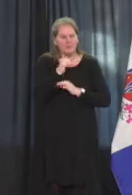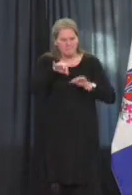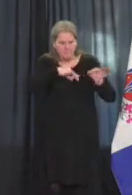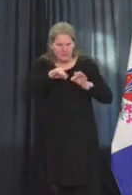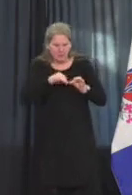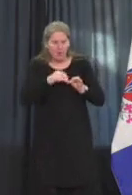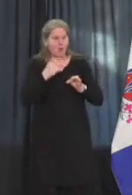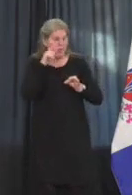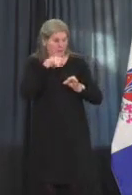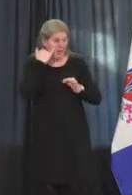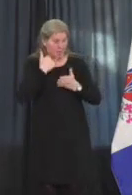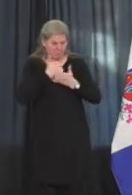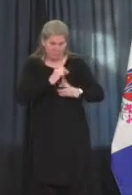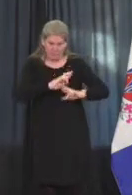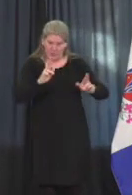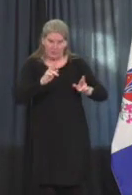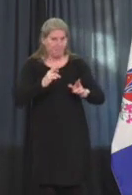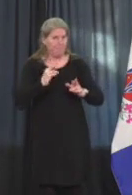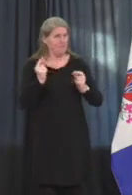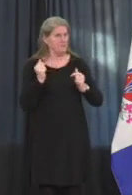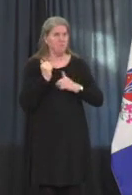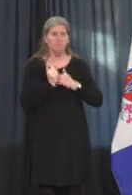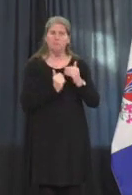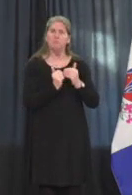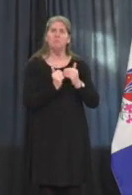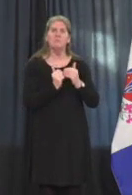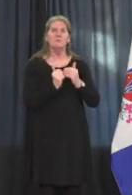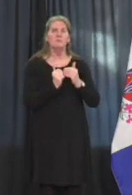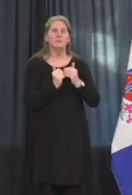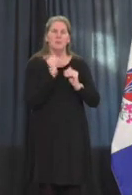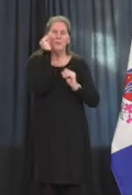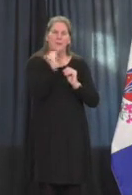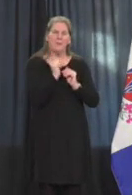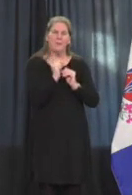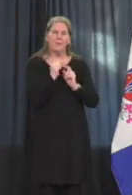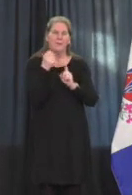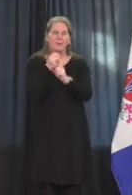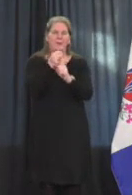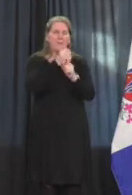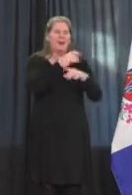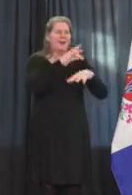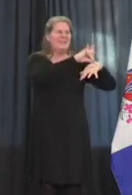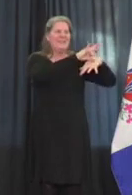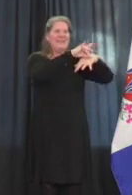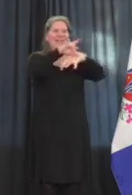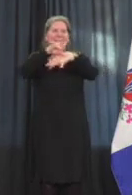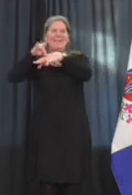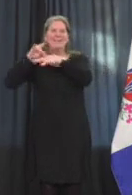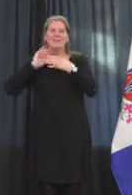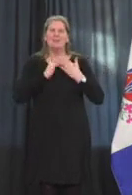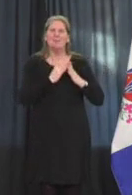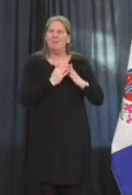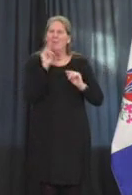WE CAN GET THEM ASSISTANCE IN A WAY THAT IS GOING TO MINIMIZE THEIR IMPACT ONTO THE COMMUNITIES. WE NEED TO DO BOTH.